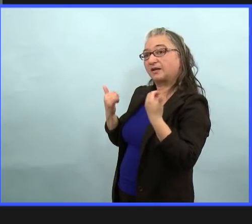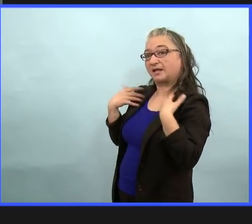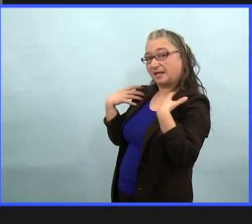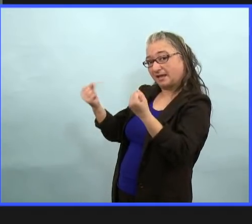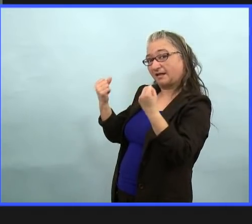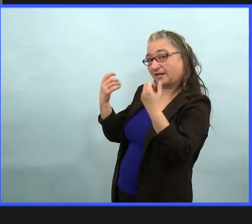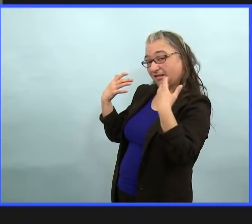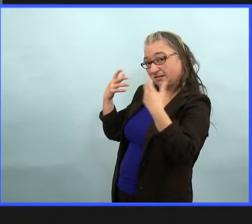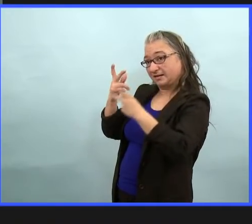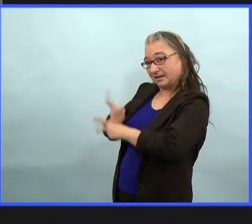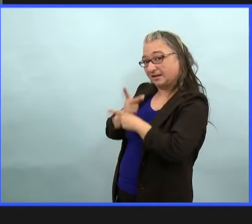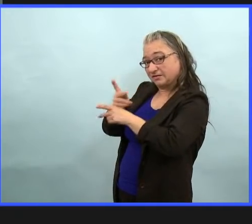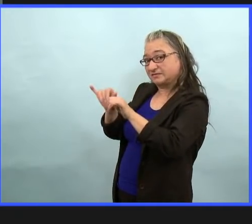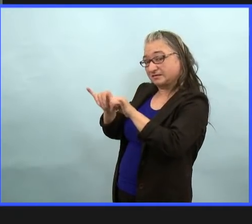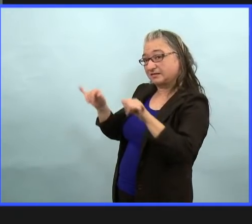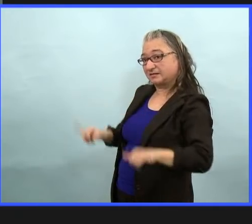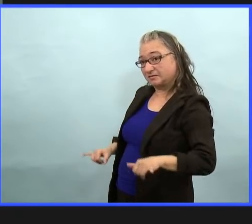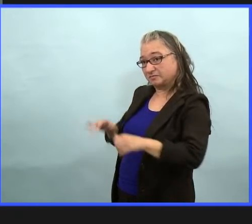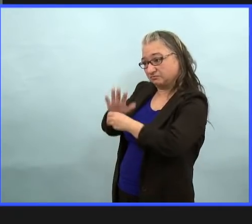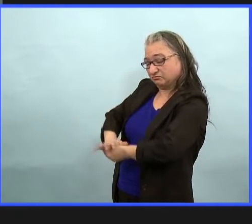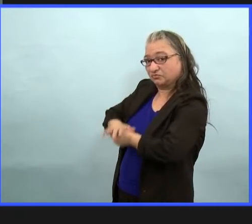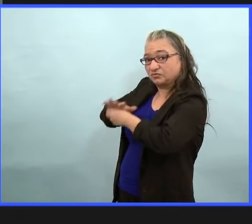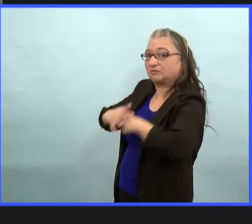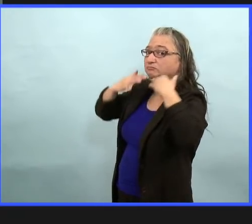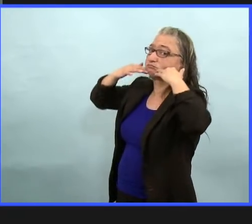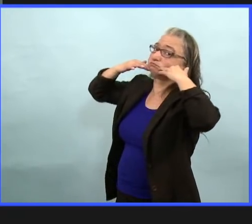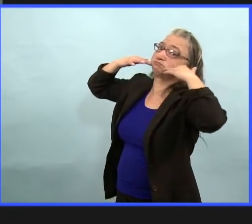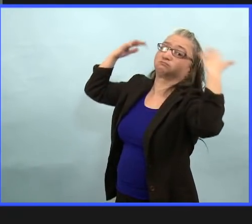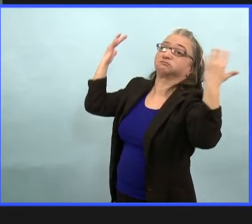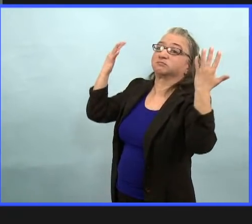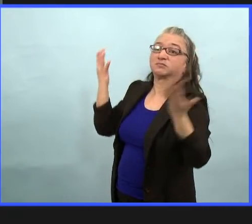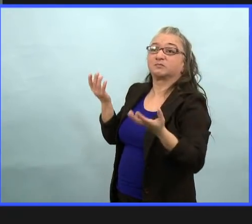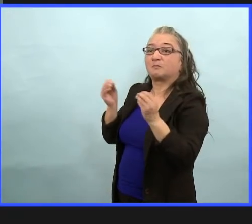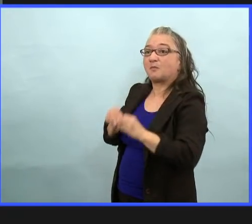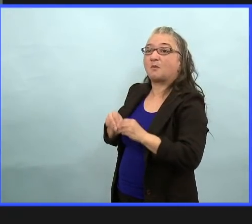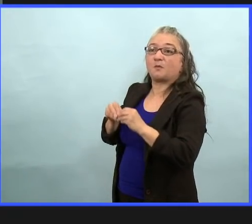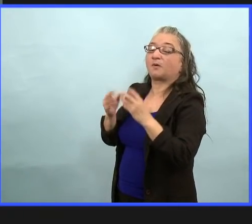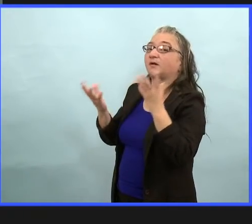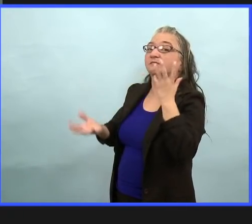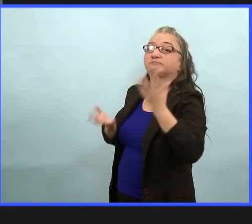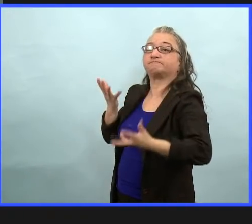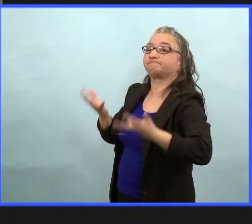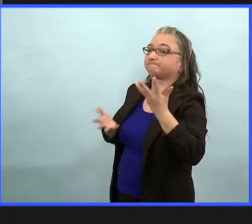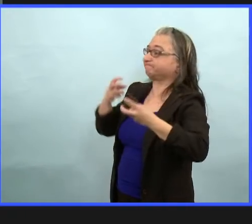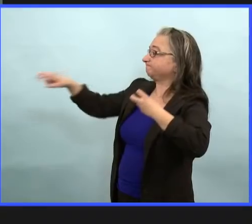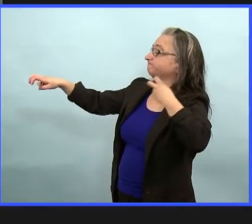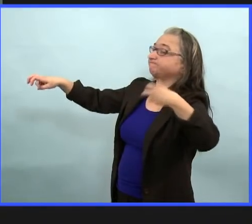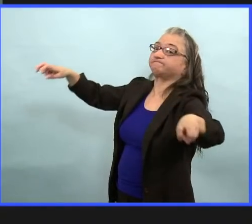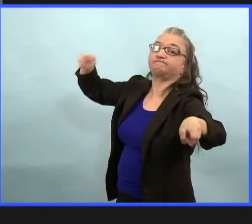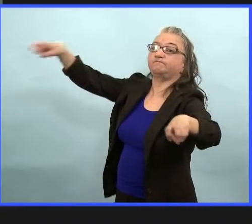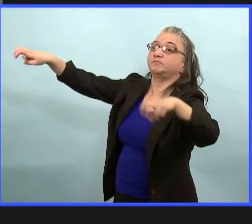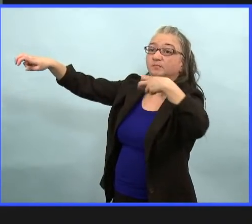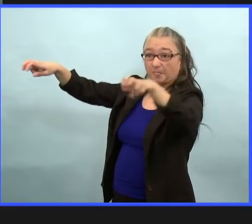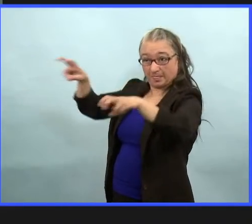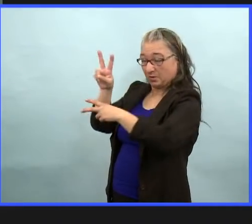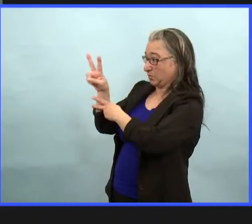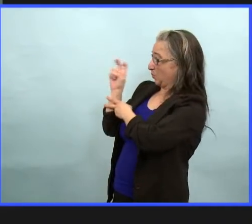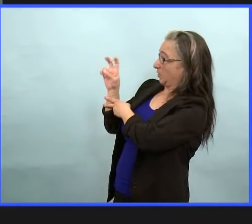current wave of the pandemic do you do you foresee a time when it returns to normal levels